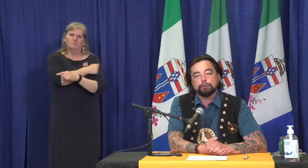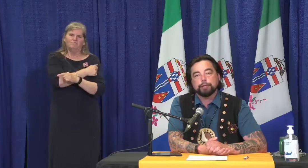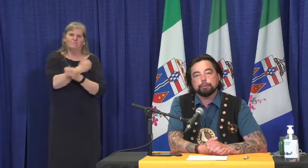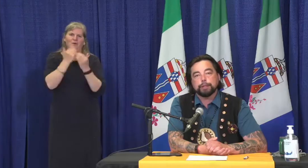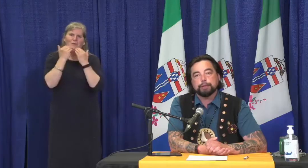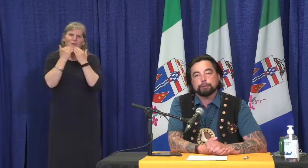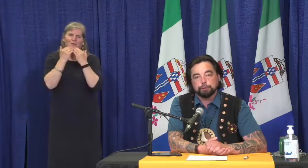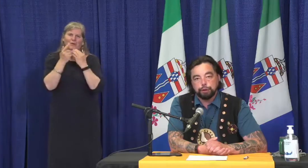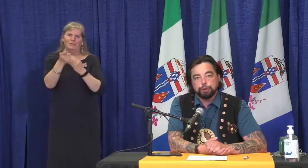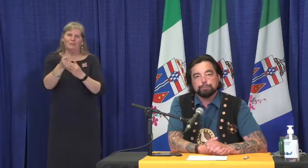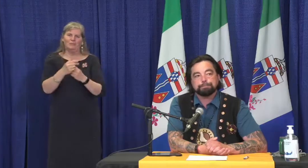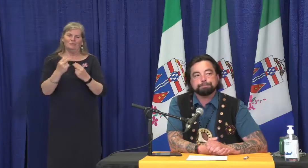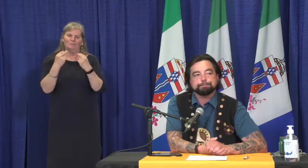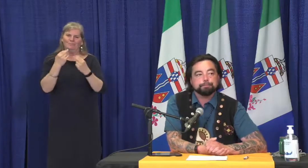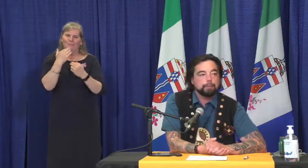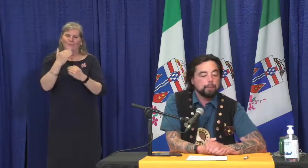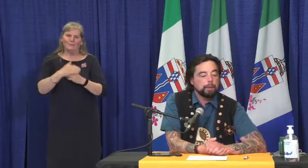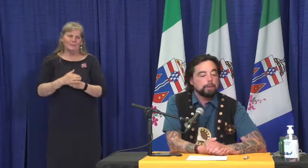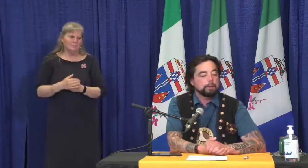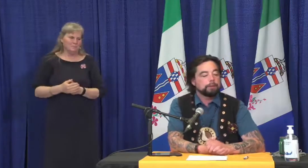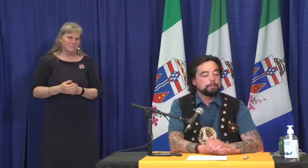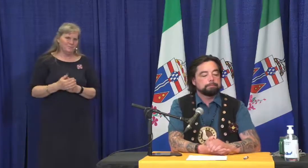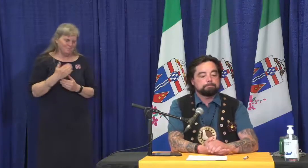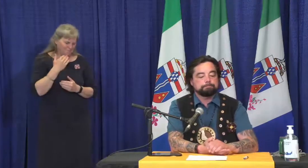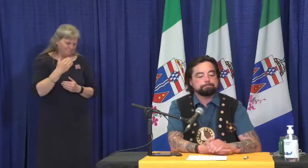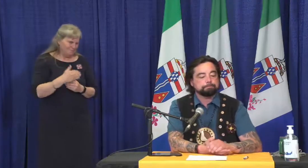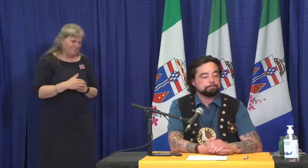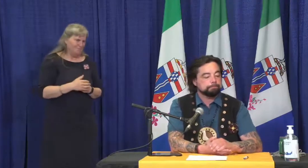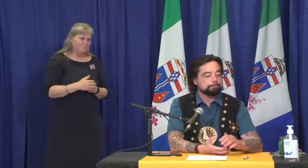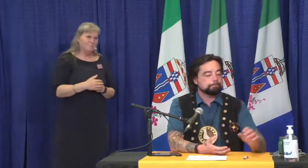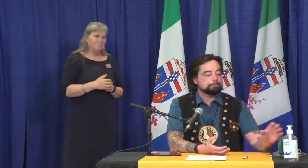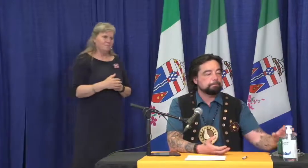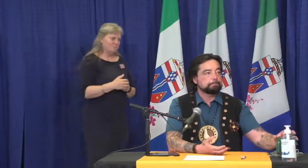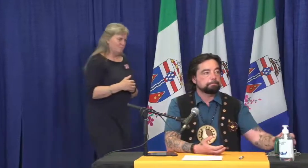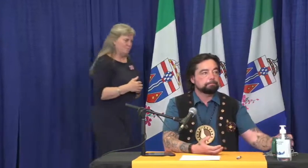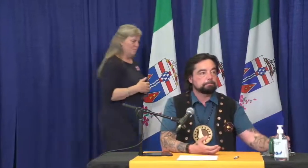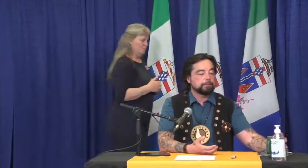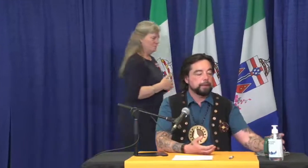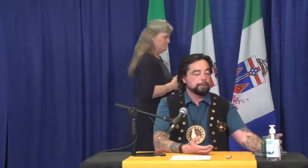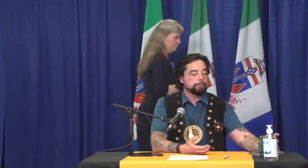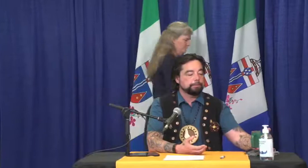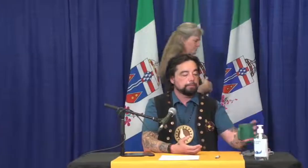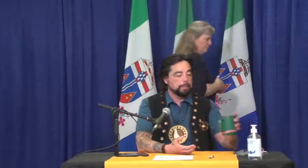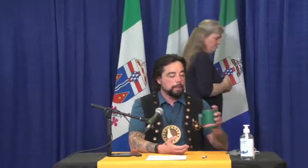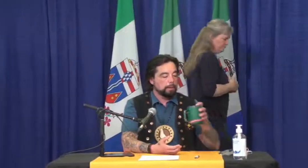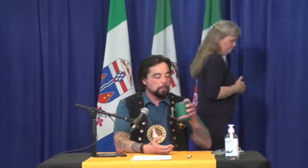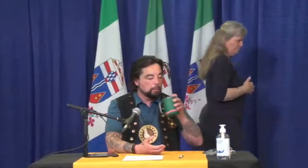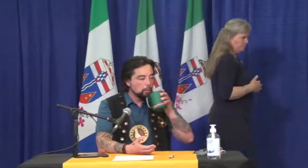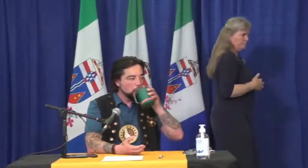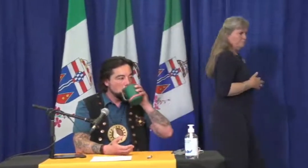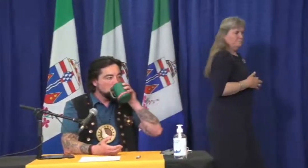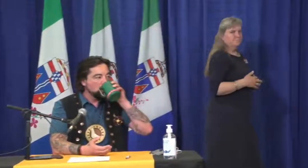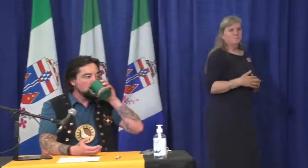that. Pat: Doctor Hanley?